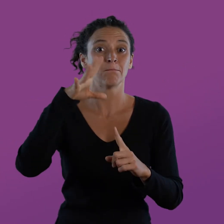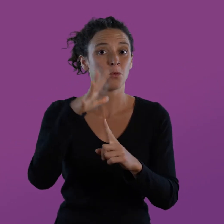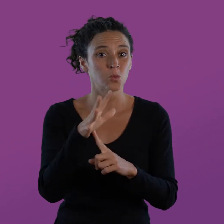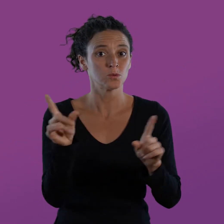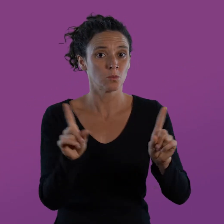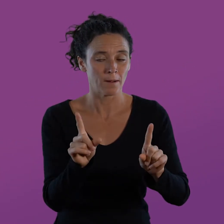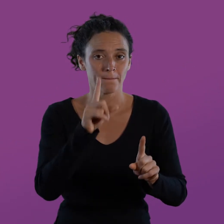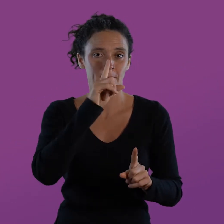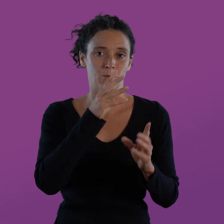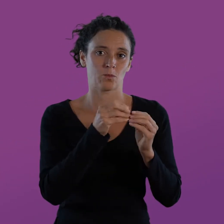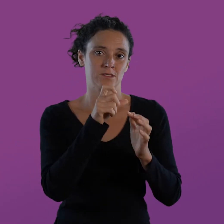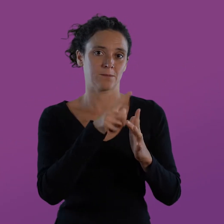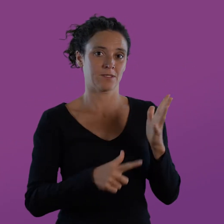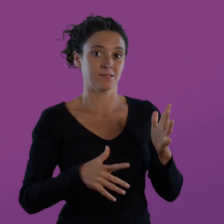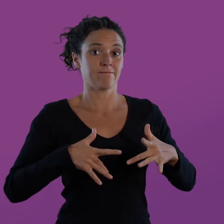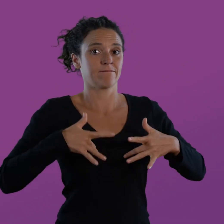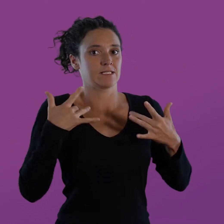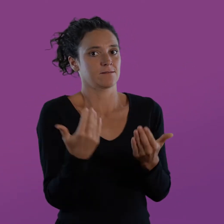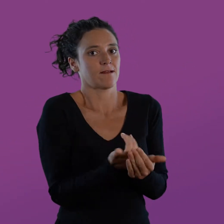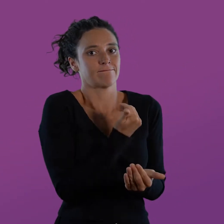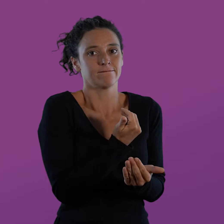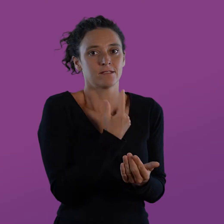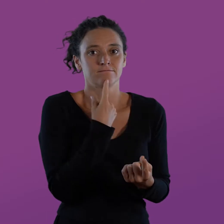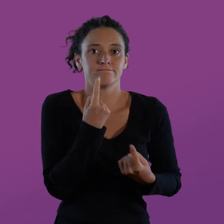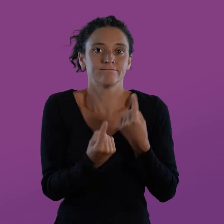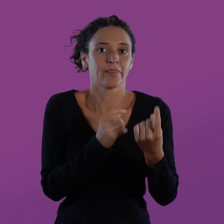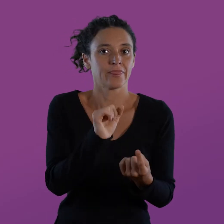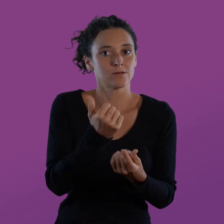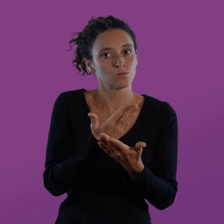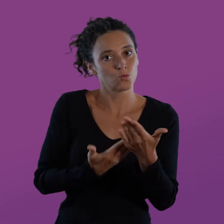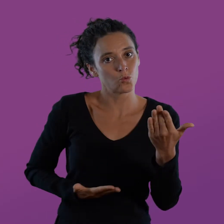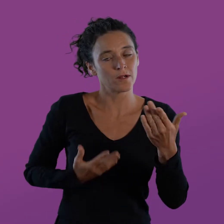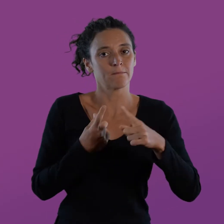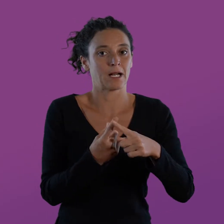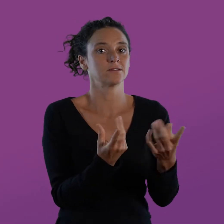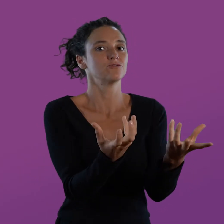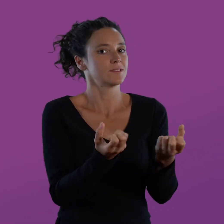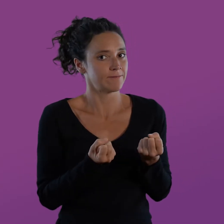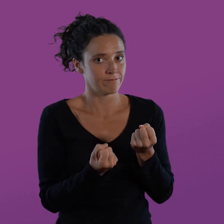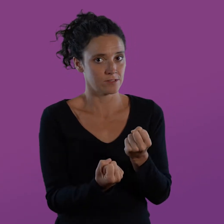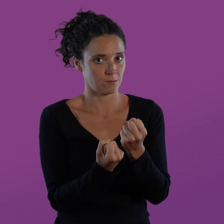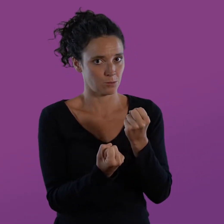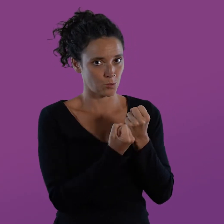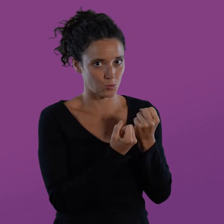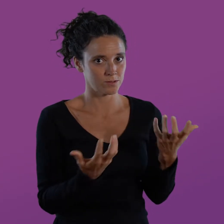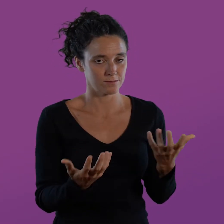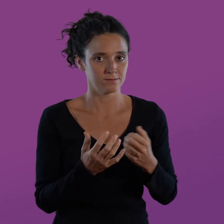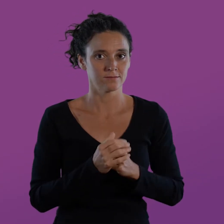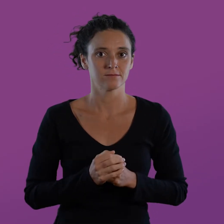It is critical to the success of the Royal Commission that people with disability - are not only able to tell their story safely, but also receive the full range of supports they require to engage with the Royal Commission.